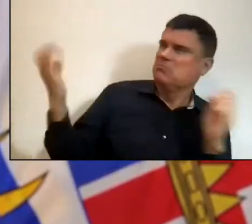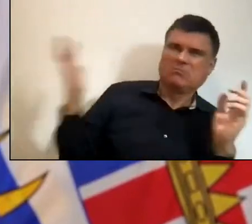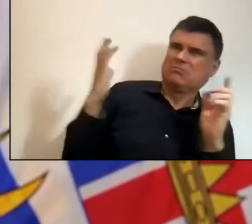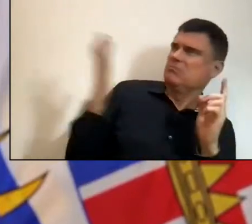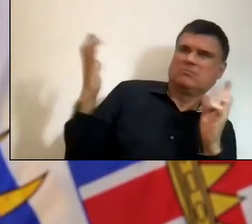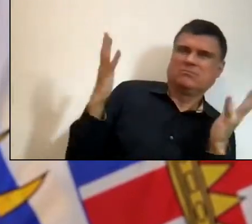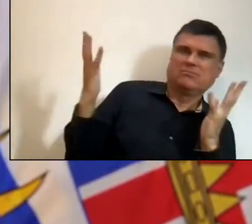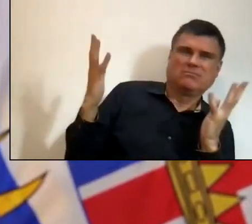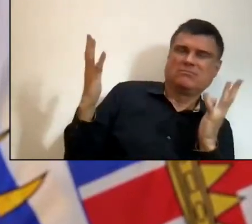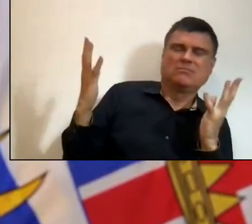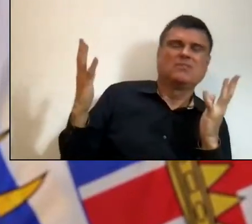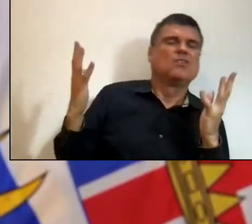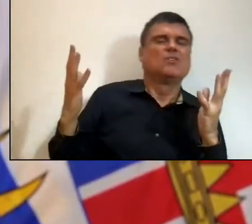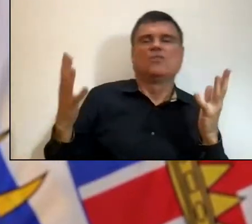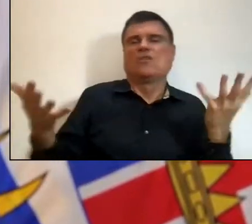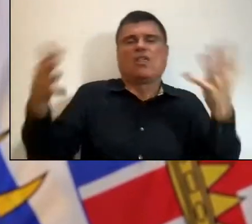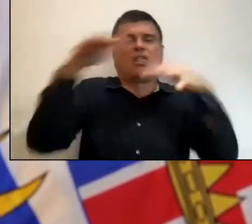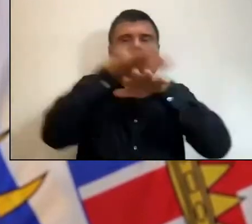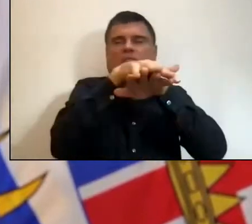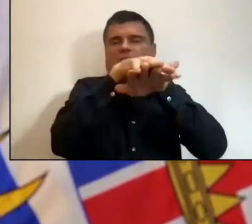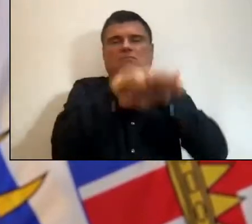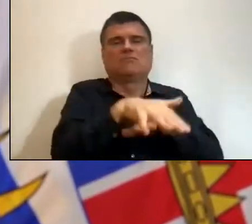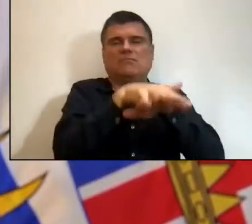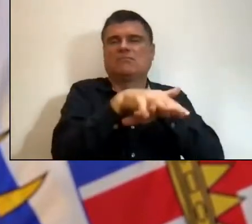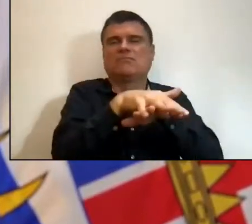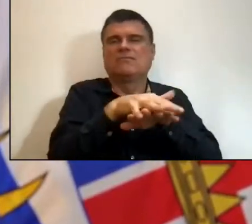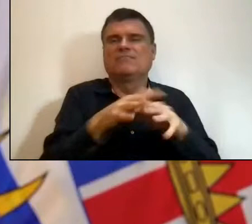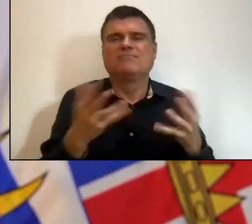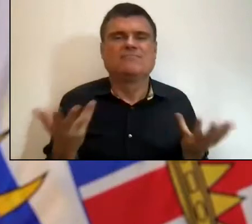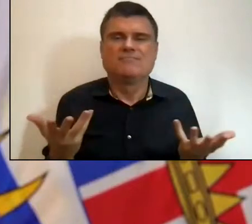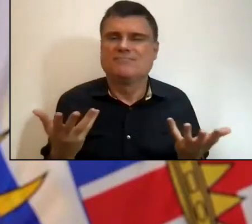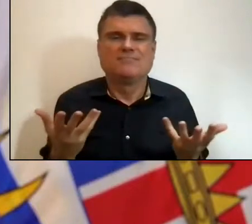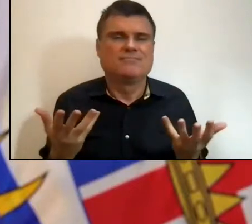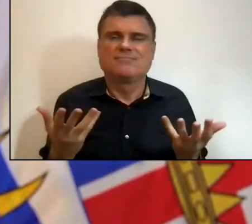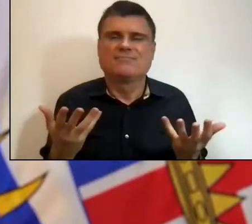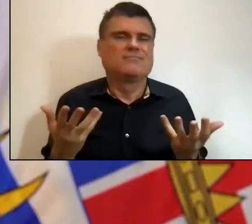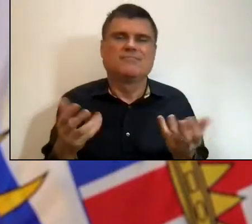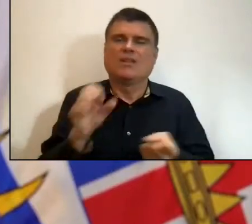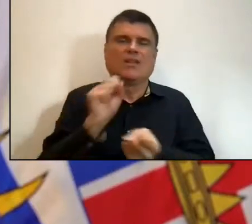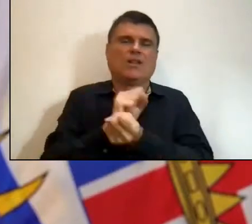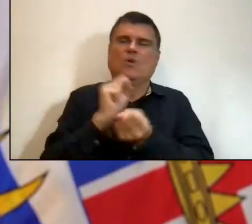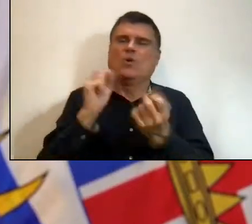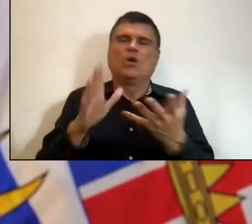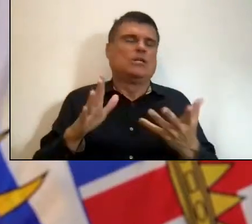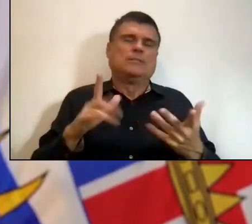health care workers are stepping up across the province again and